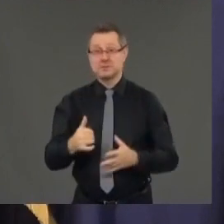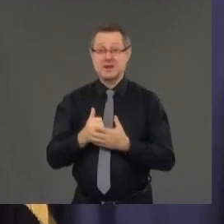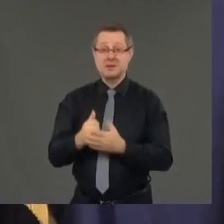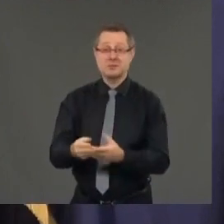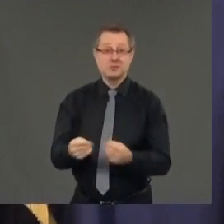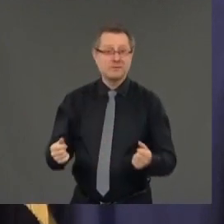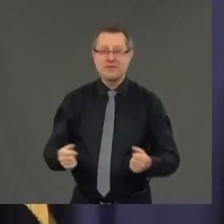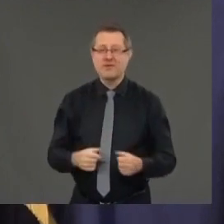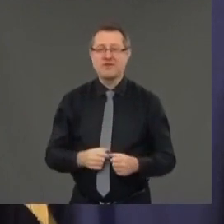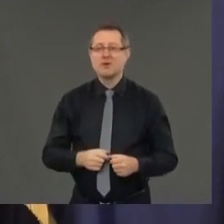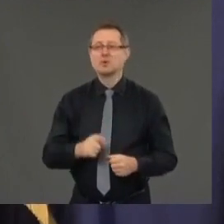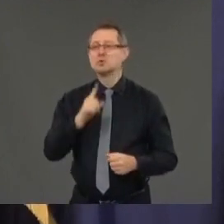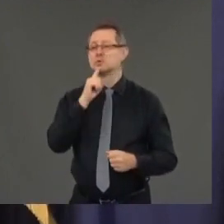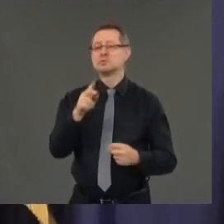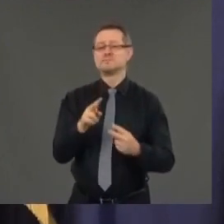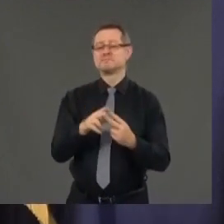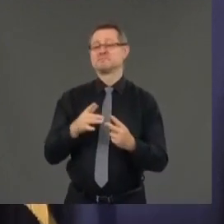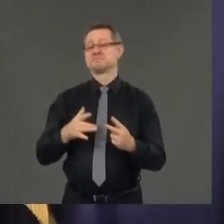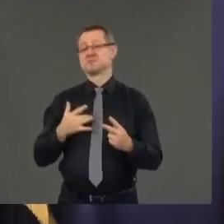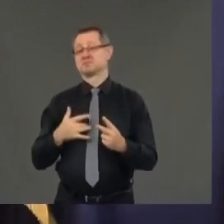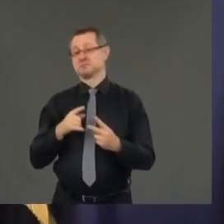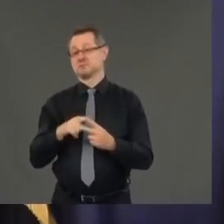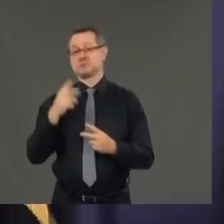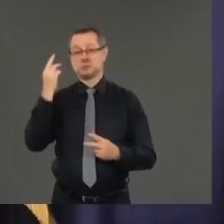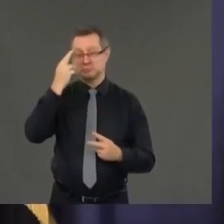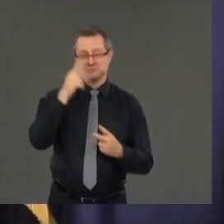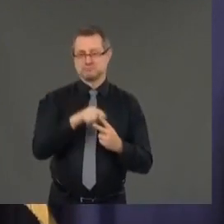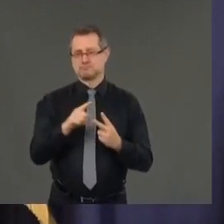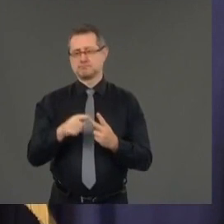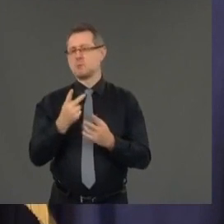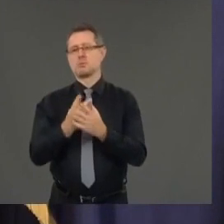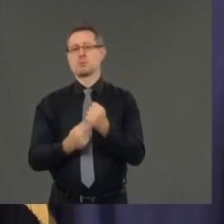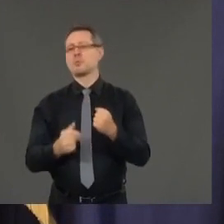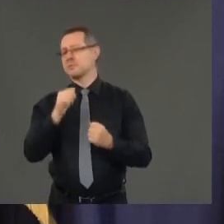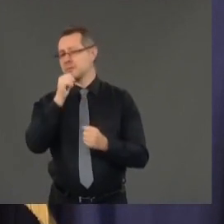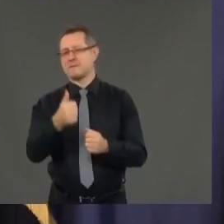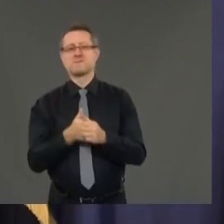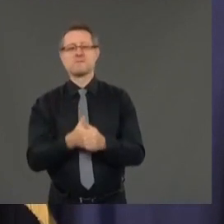GOVERNMENT TO COME IN IS ONLY TWO POSSIBLE RATIONALE.